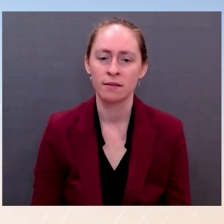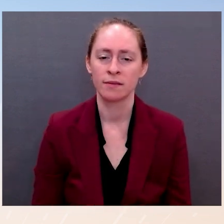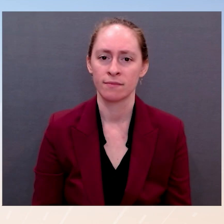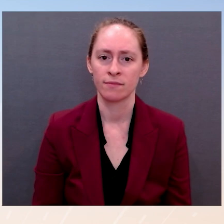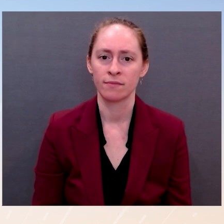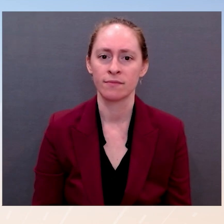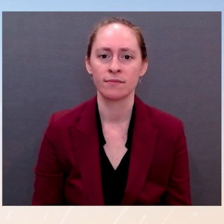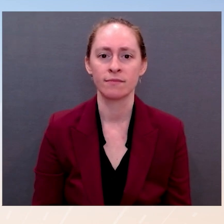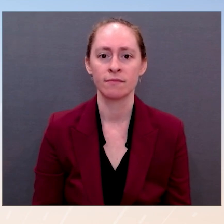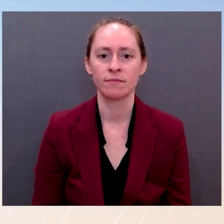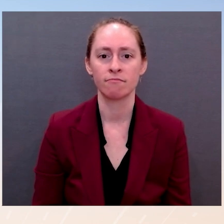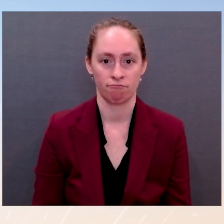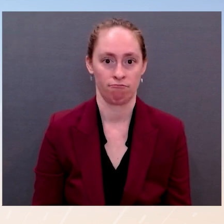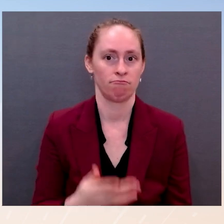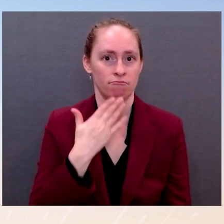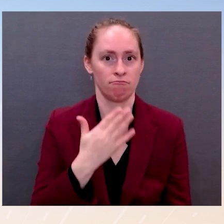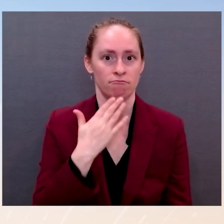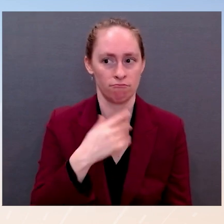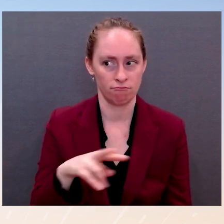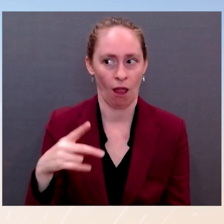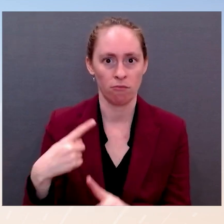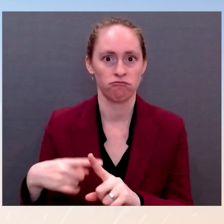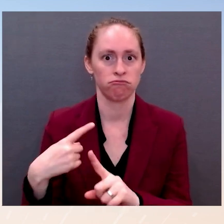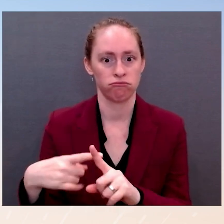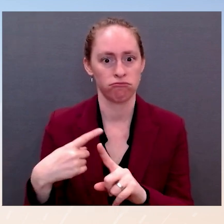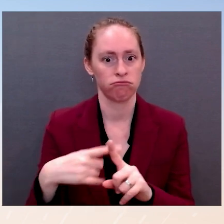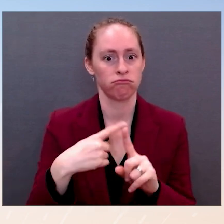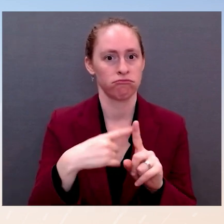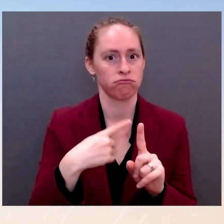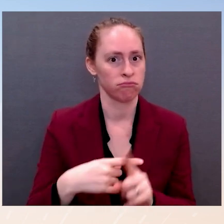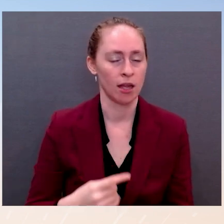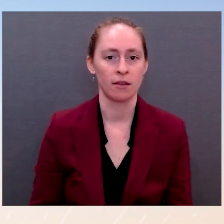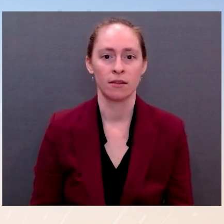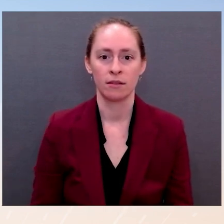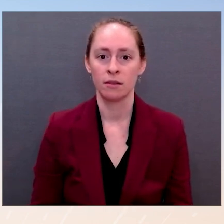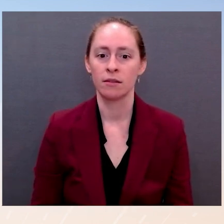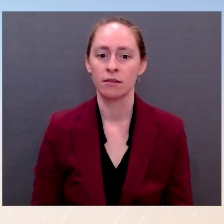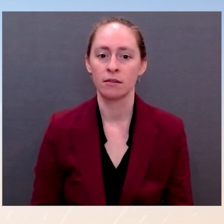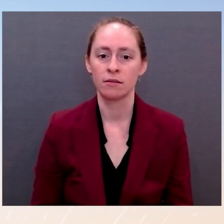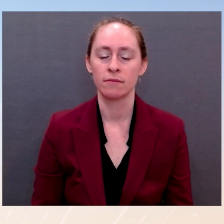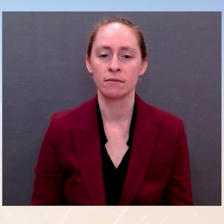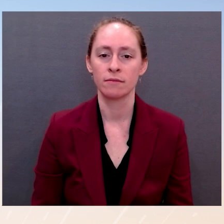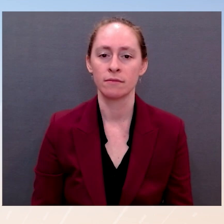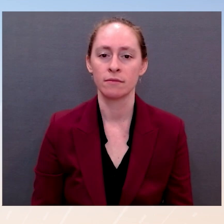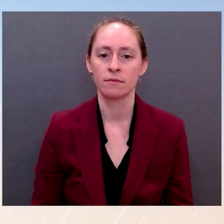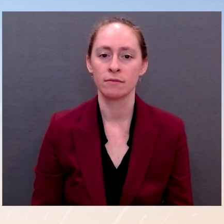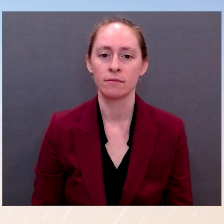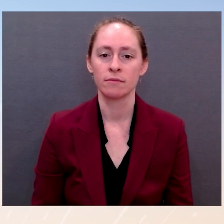particularly with African-American men. And so you know that that's what I'm trying to do,